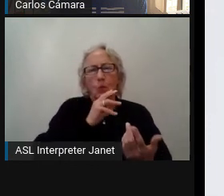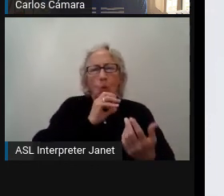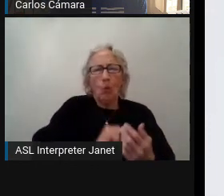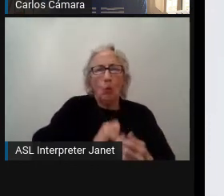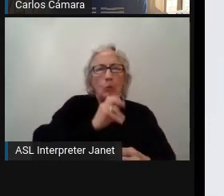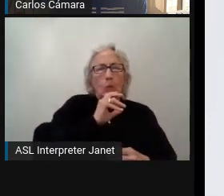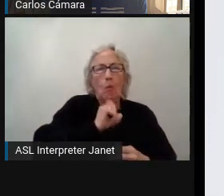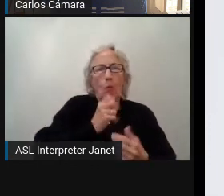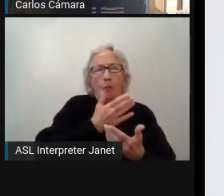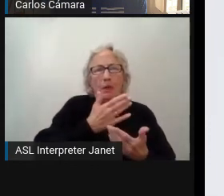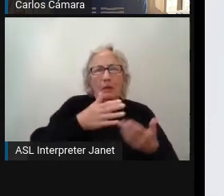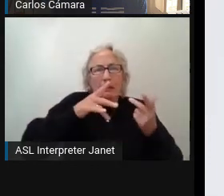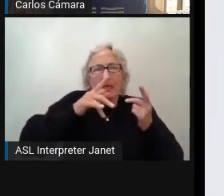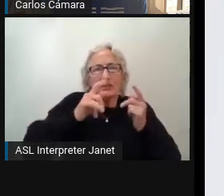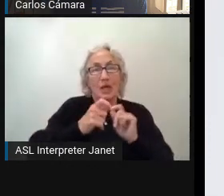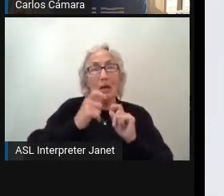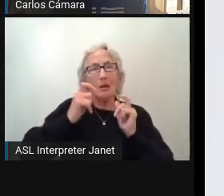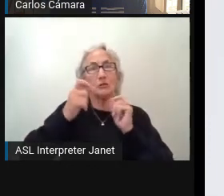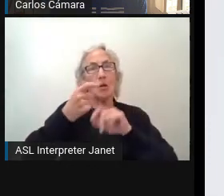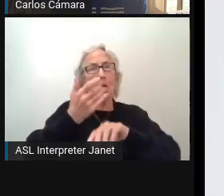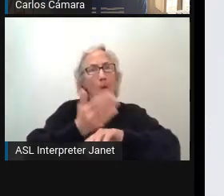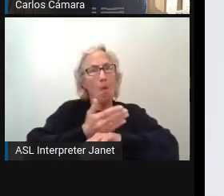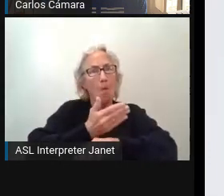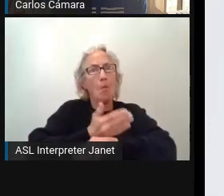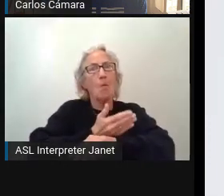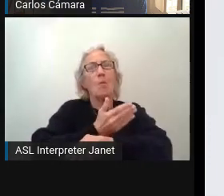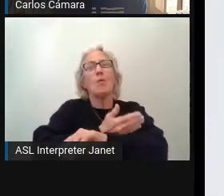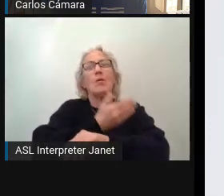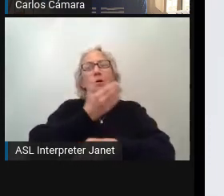We made different template, different themes.